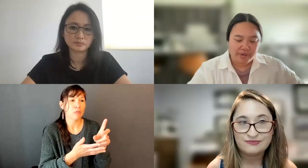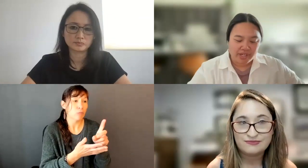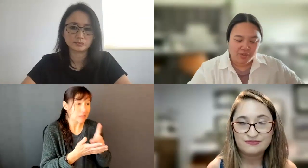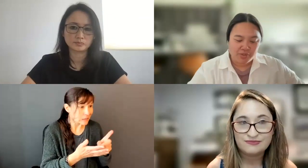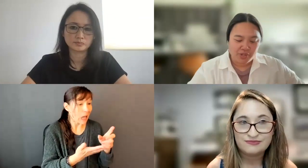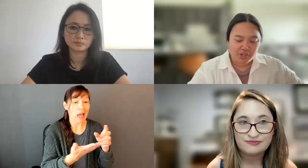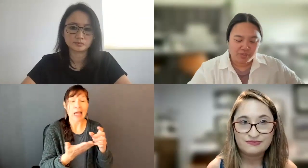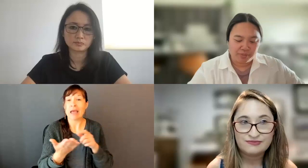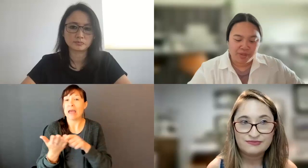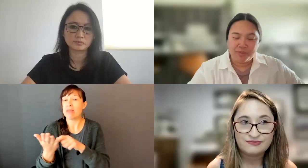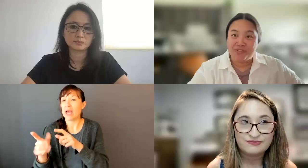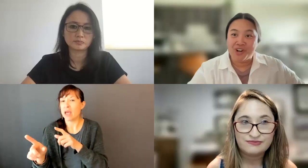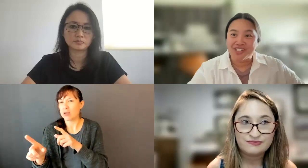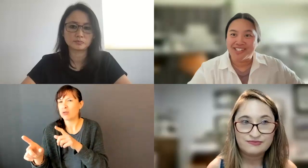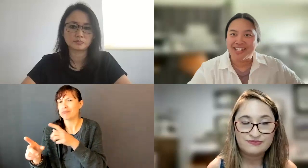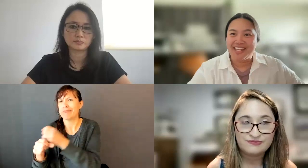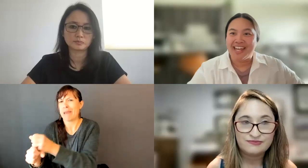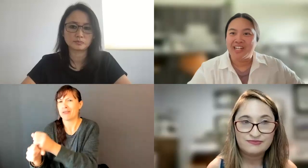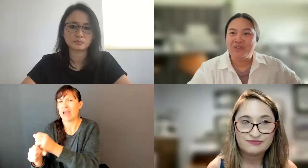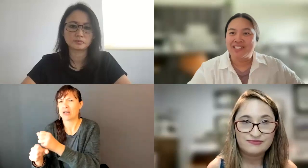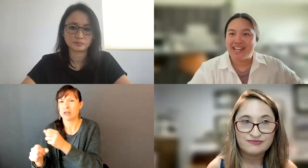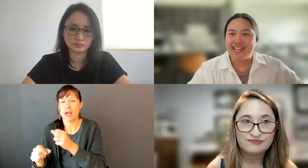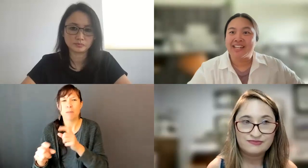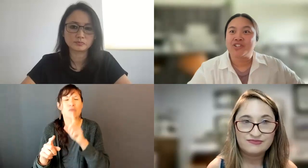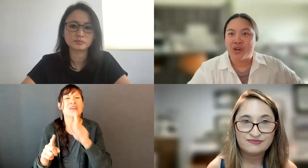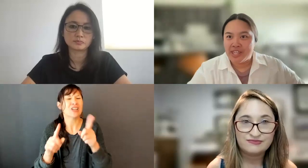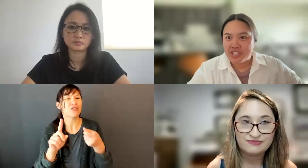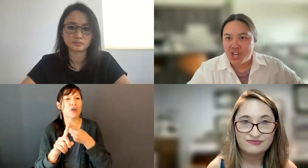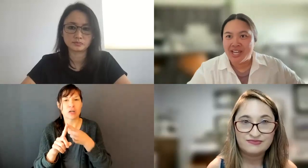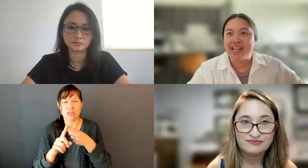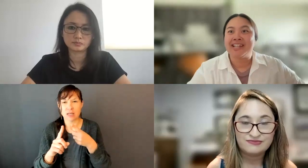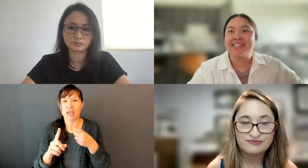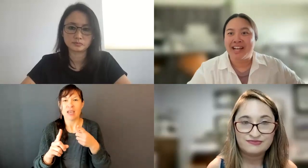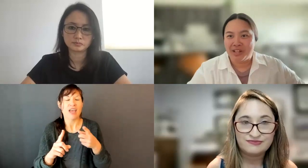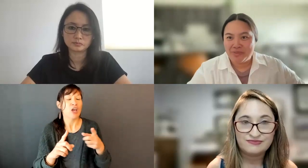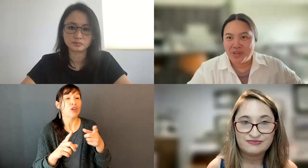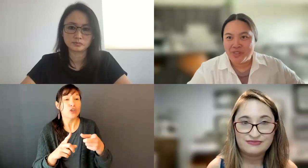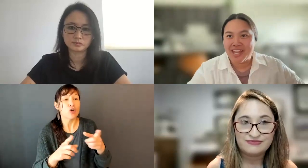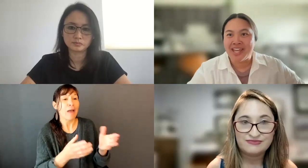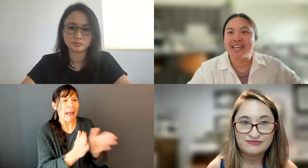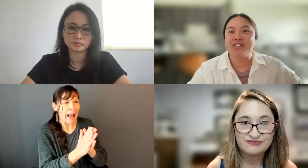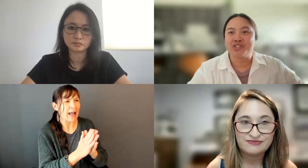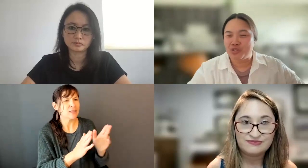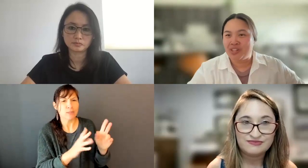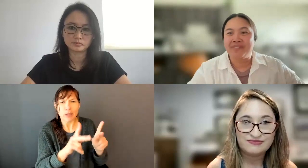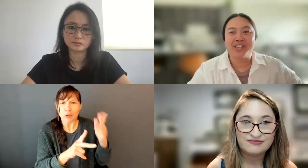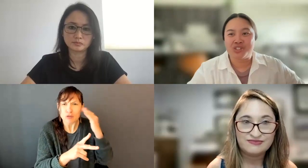but you started with people first and you said, "Try this on, tell me what you think. "Do you love it?